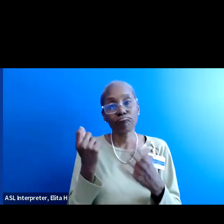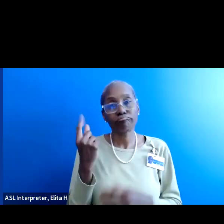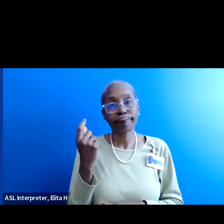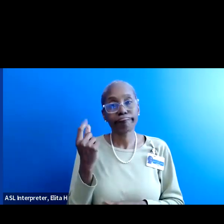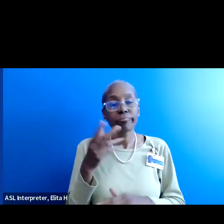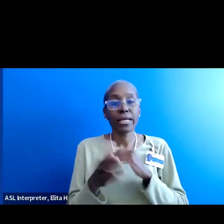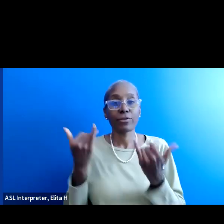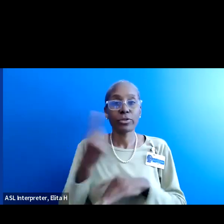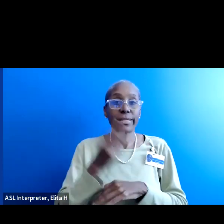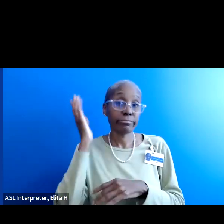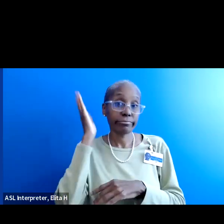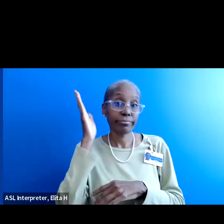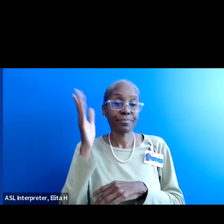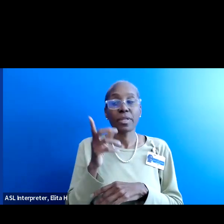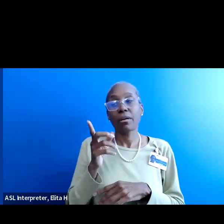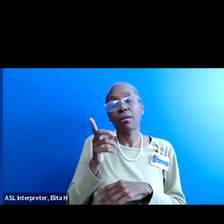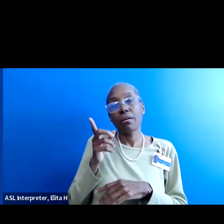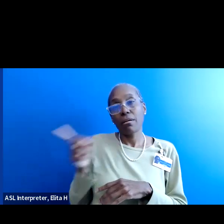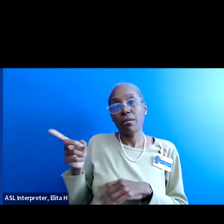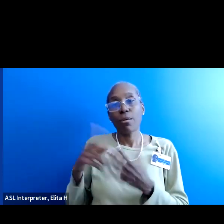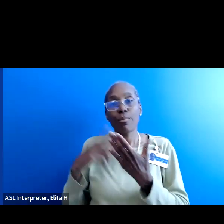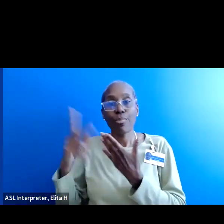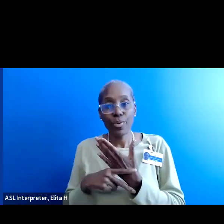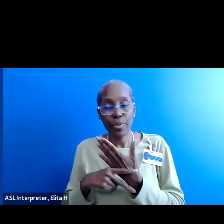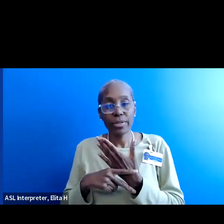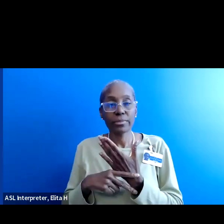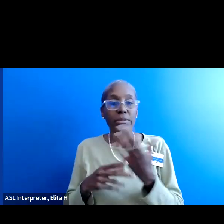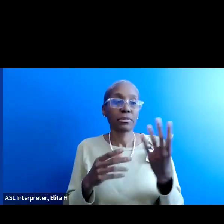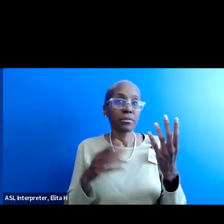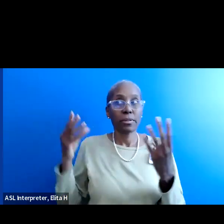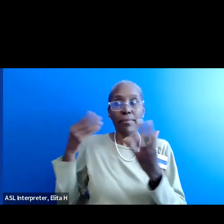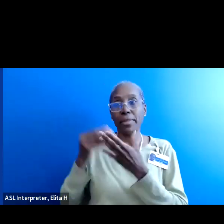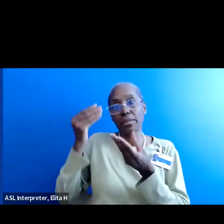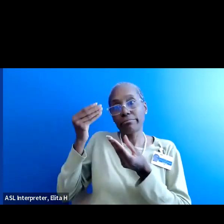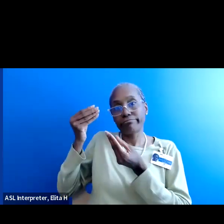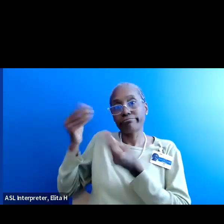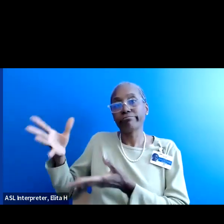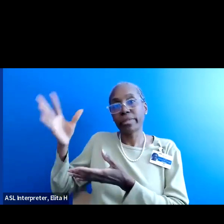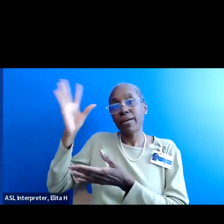presentation, they are a program that is funded by federal and state funding.